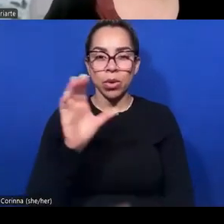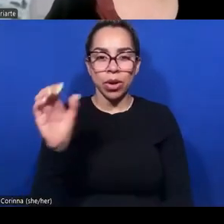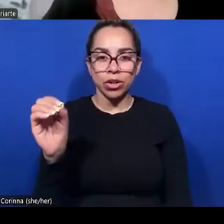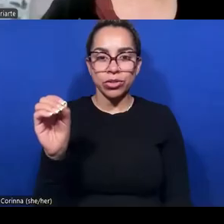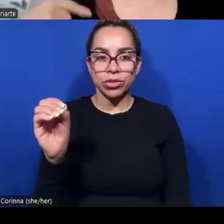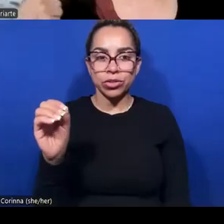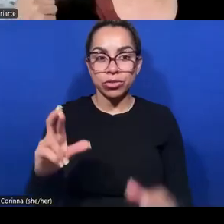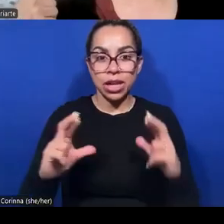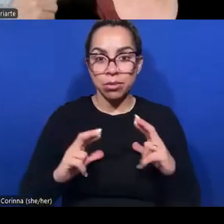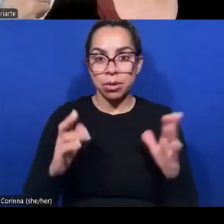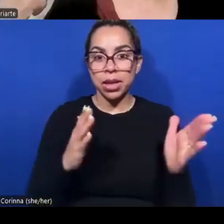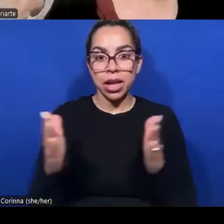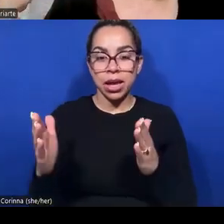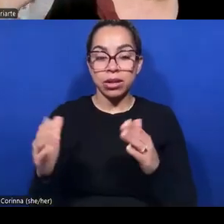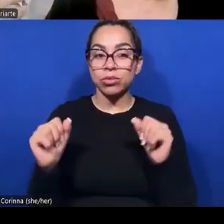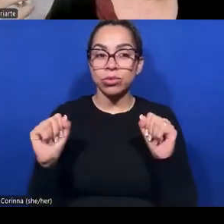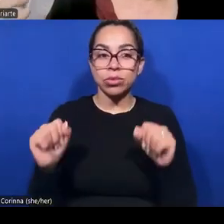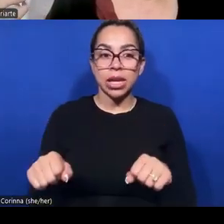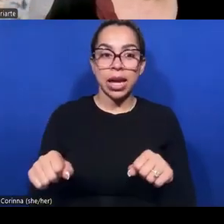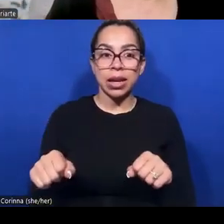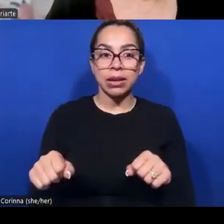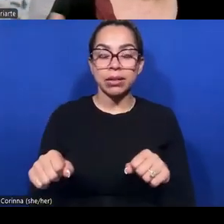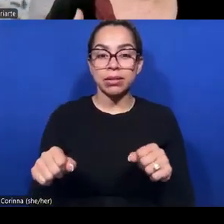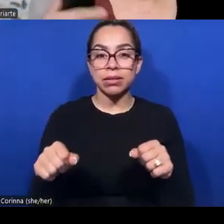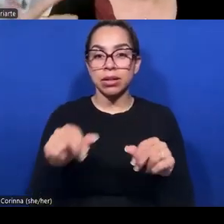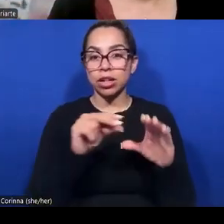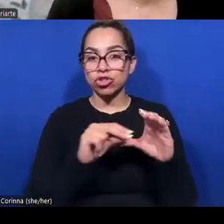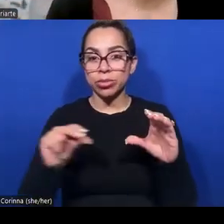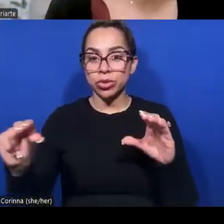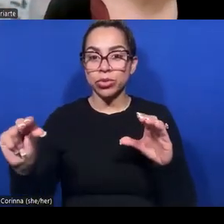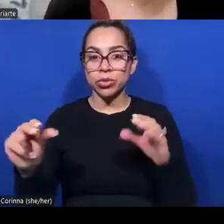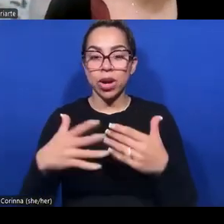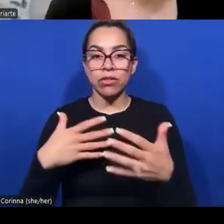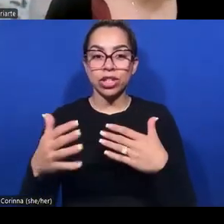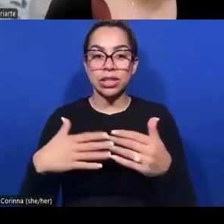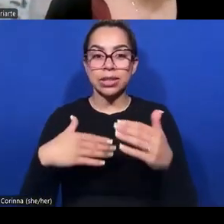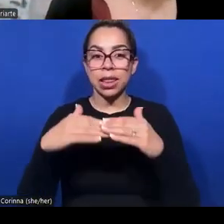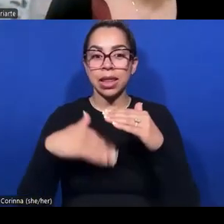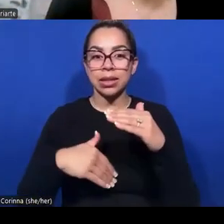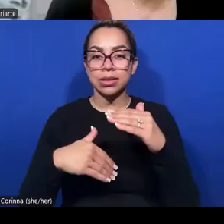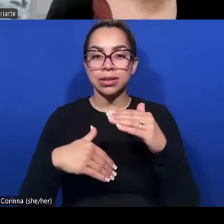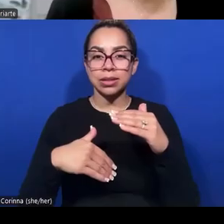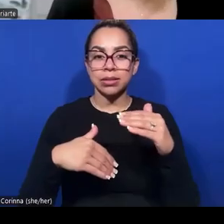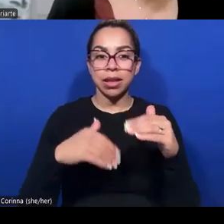you can contribute whichever is less of the amount equal to your gross income for the year, or,